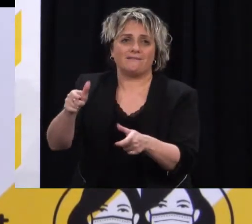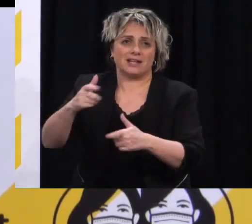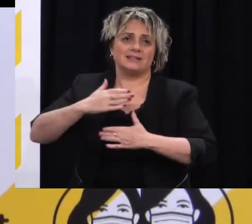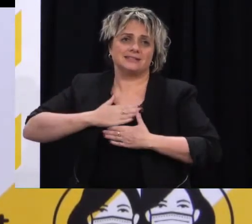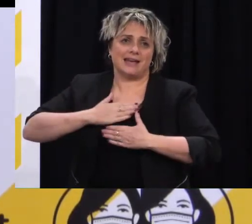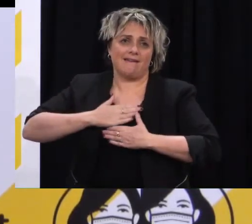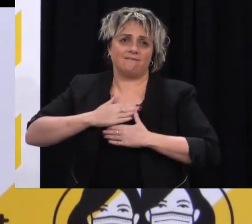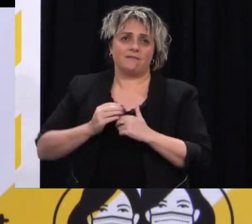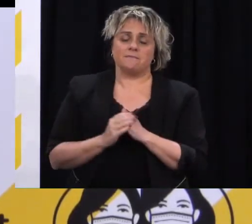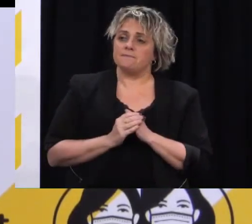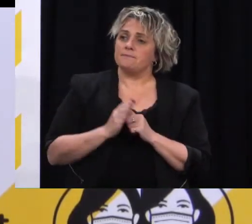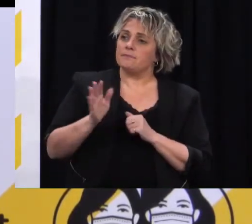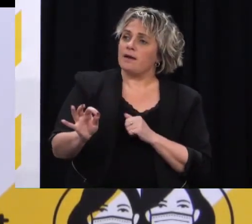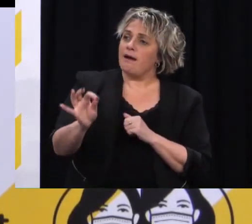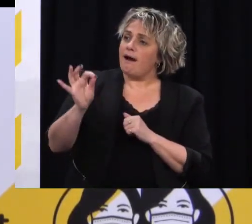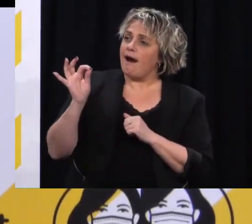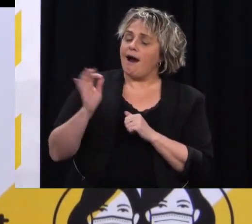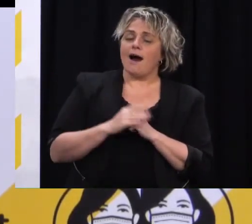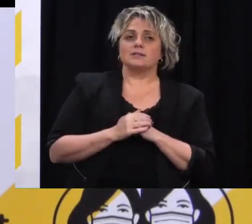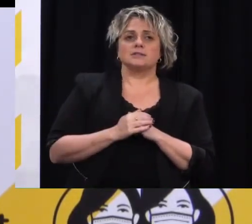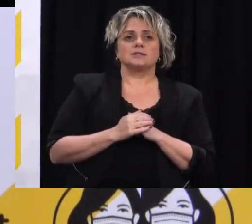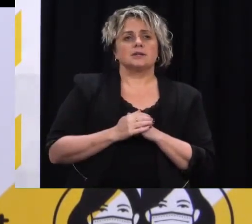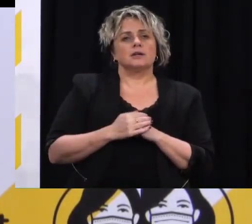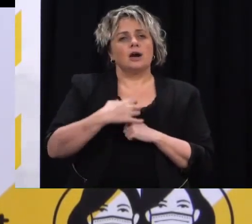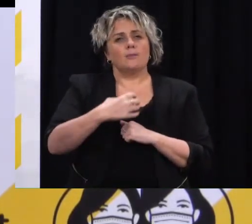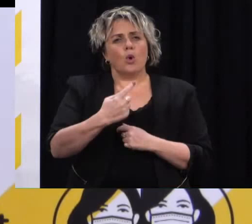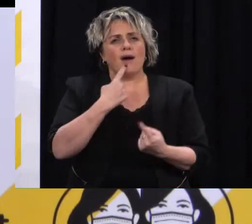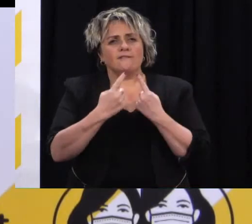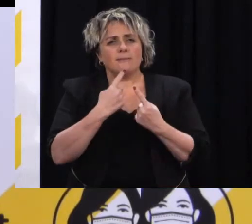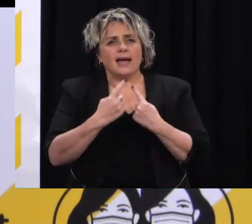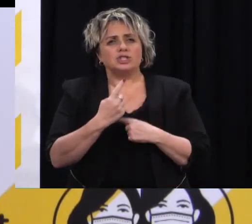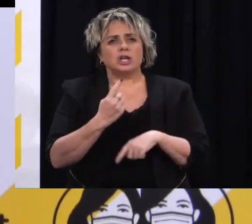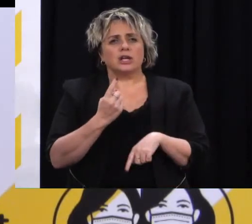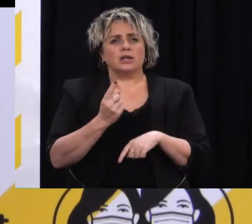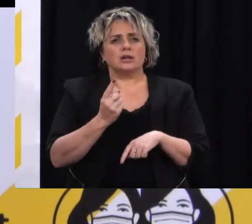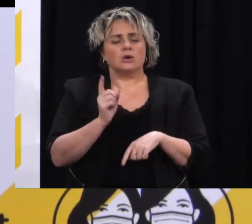it is. My focus is to look